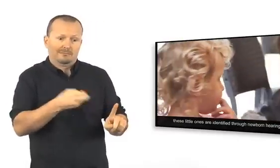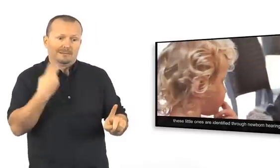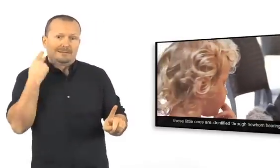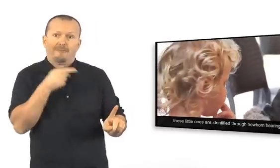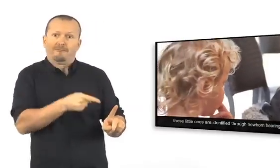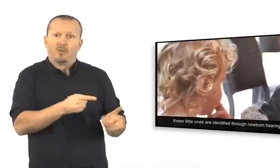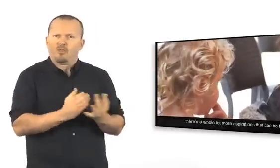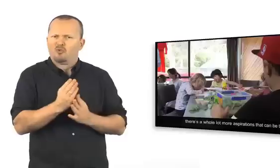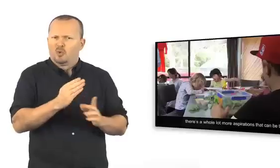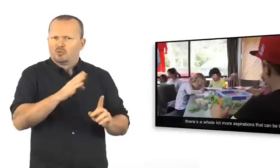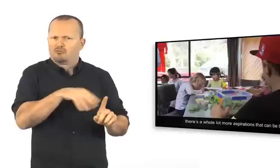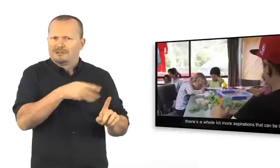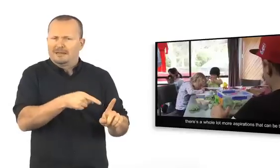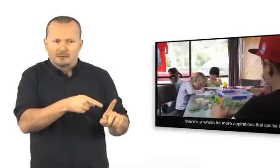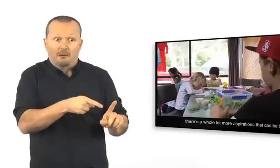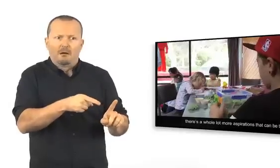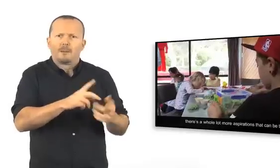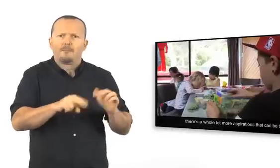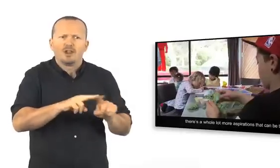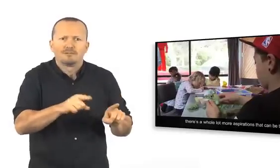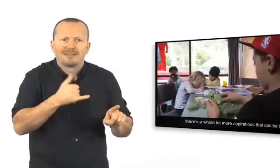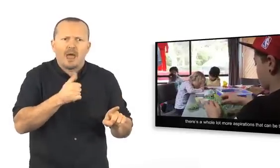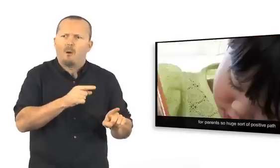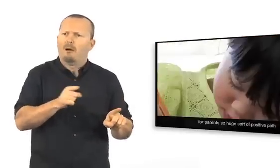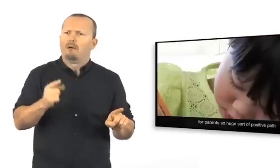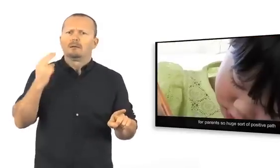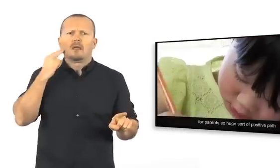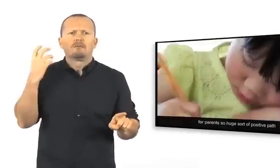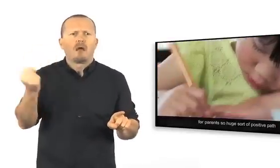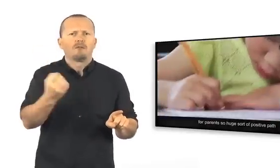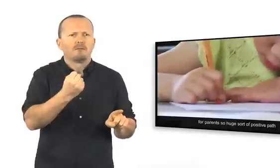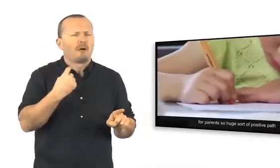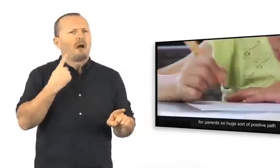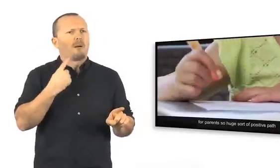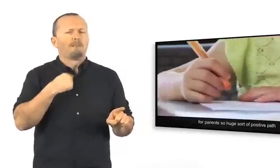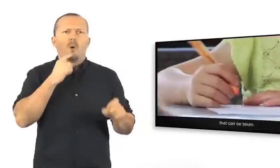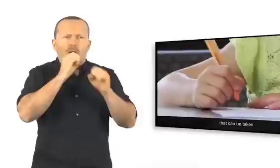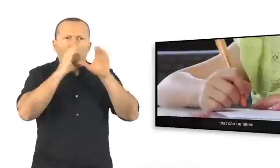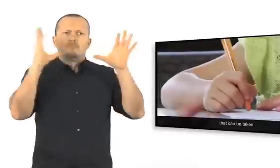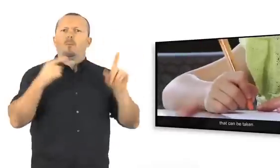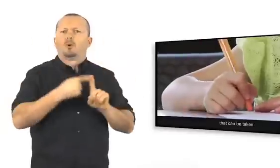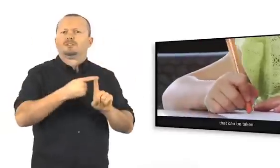newborn hearing screening there’s a whole lot more aspirations that can be there for parents so huge sort of positive path that can be taken.